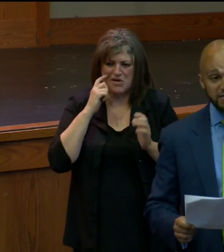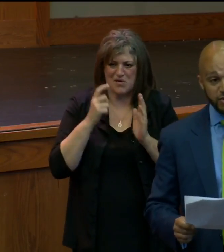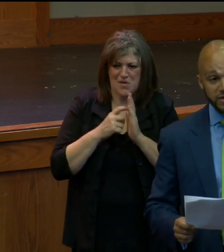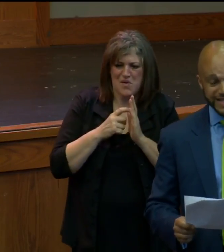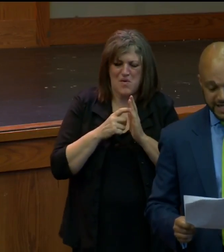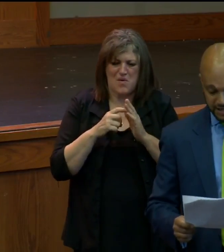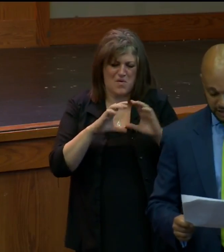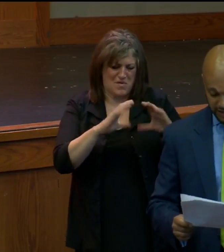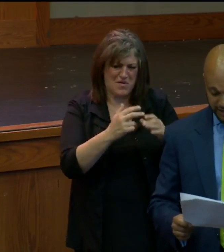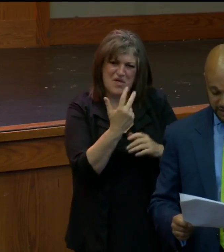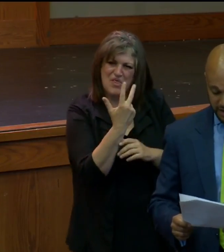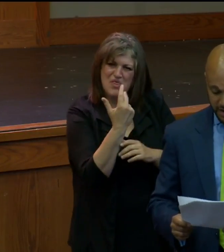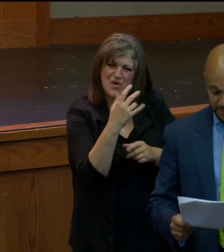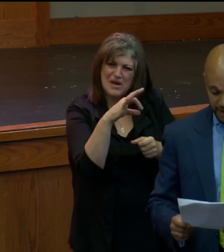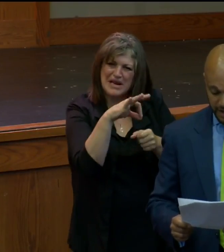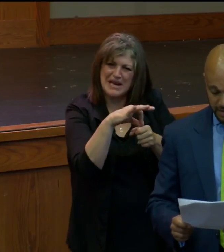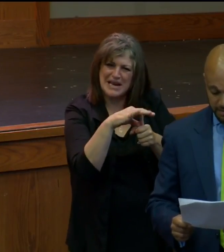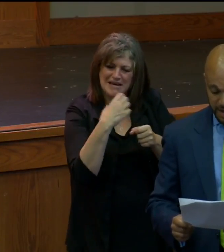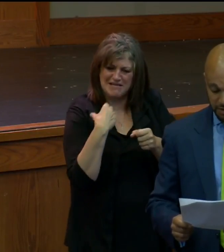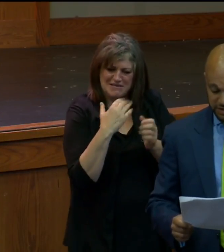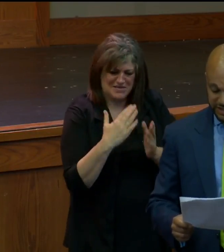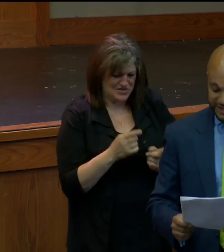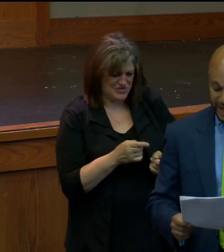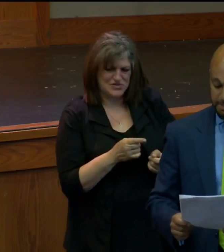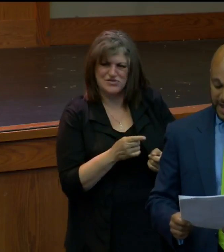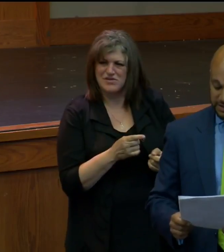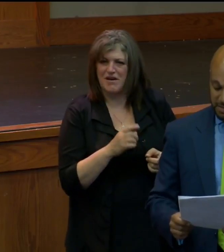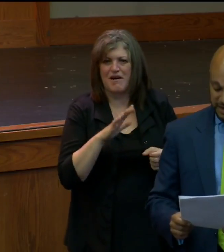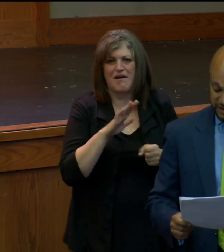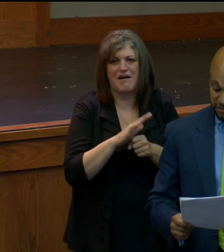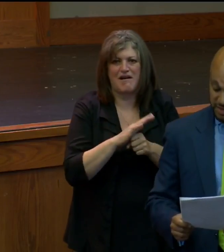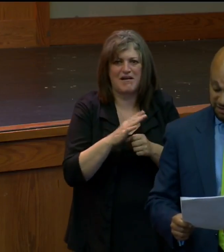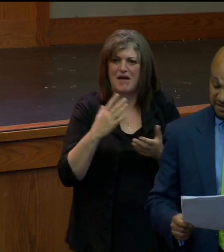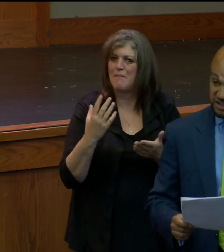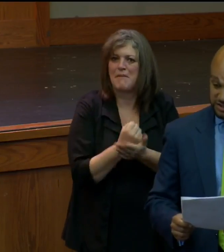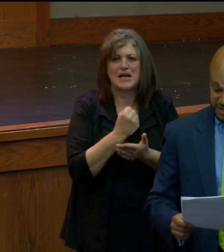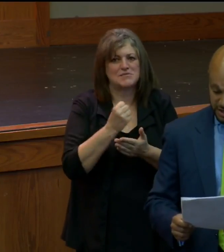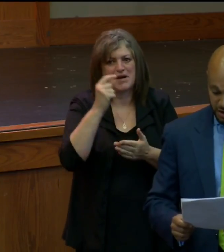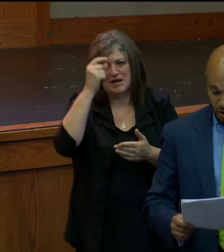OF 13 ELECTED MEMBERS DOES NOT MAXIMIZE GOVERNMENT EFFICIENCY